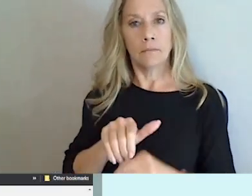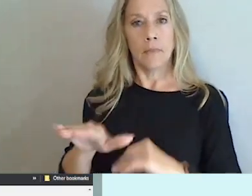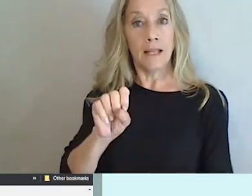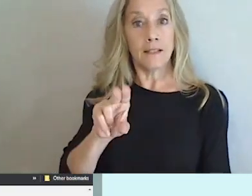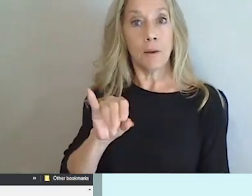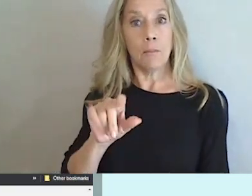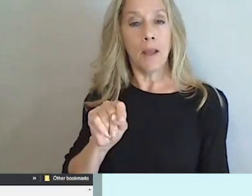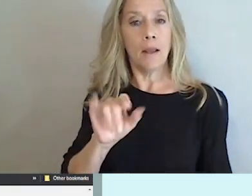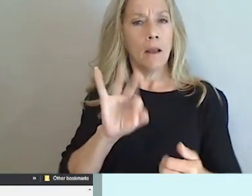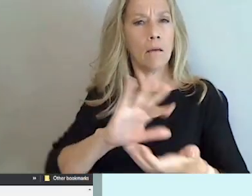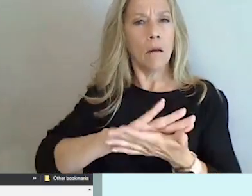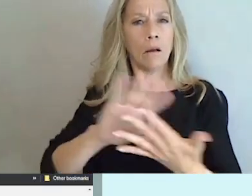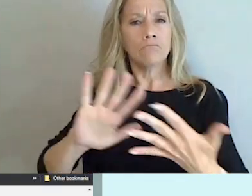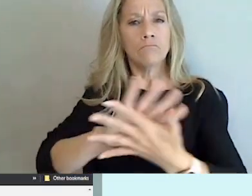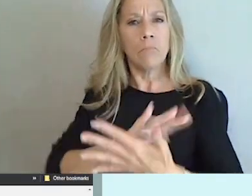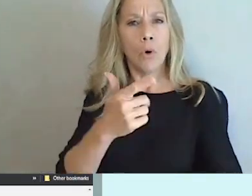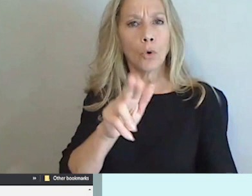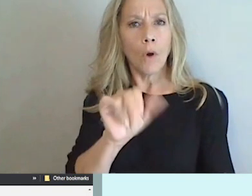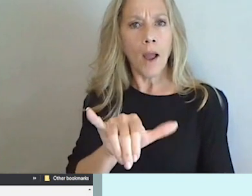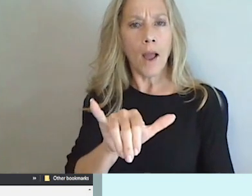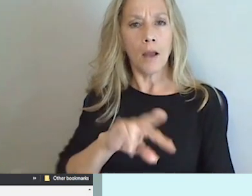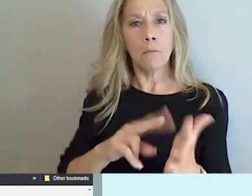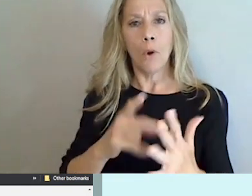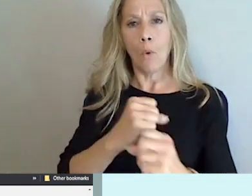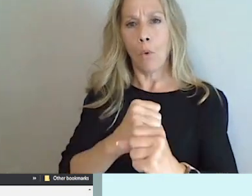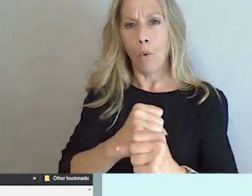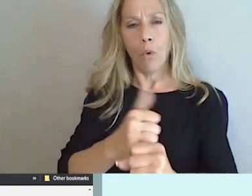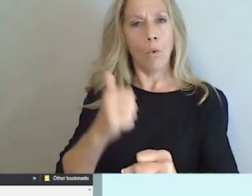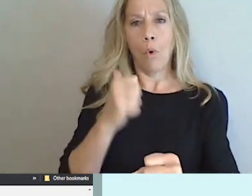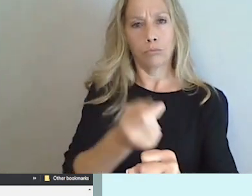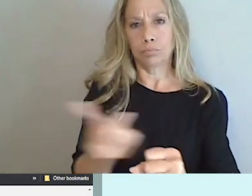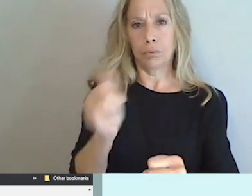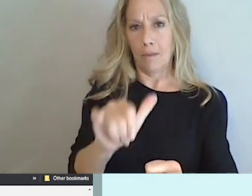it means that information cannot be removed during the renewal process. You will have to